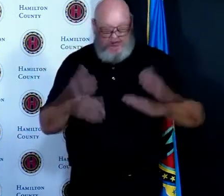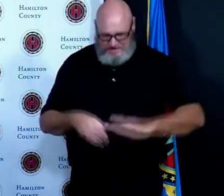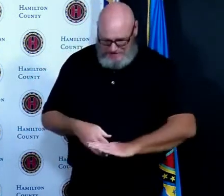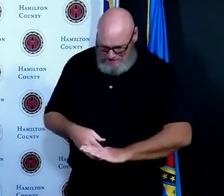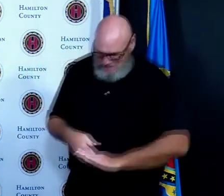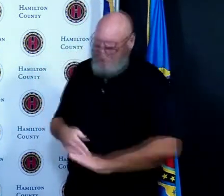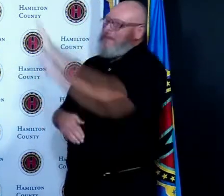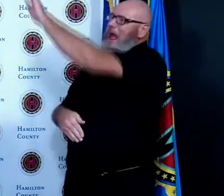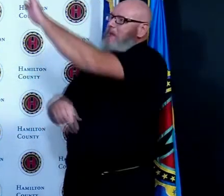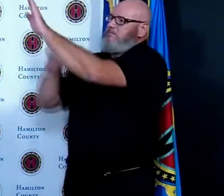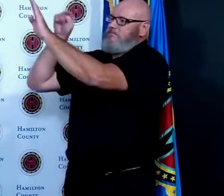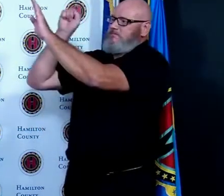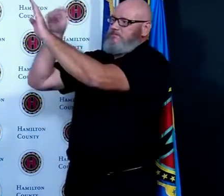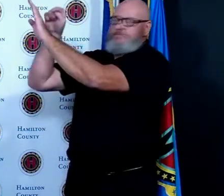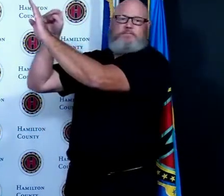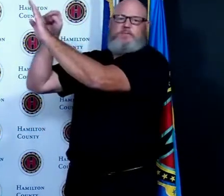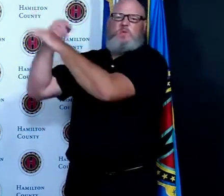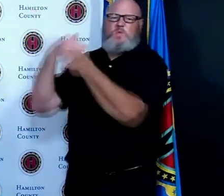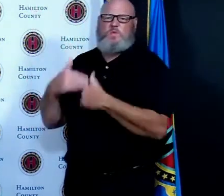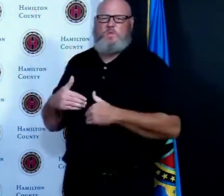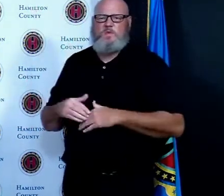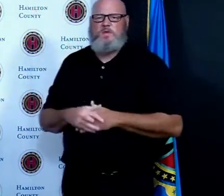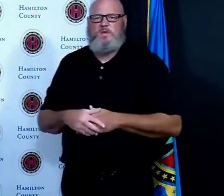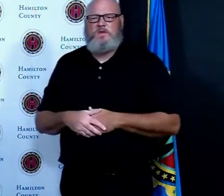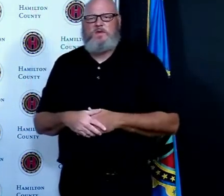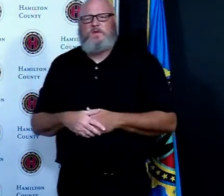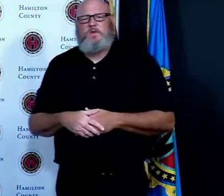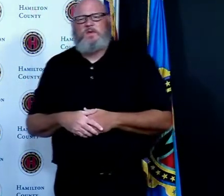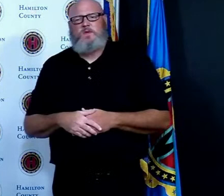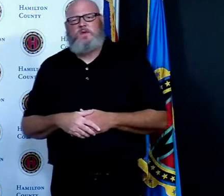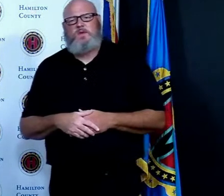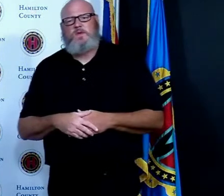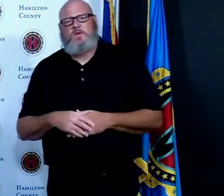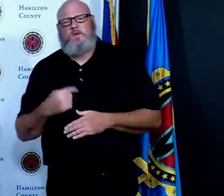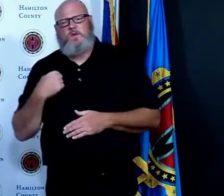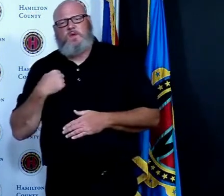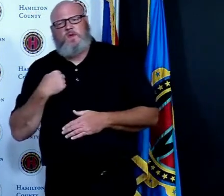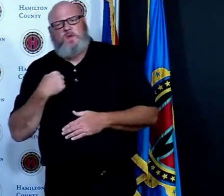disaster preparedness in this community so that we were prepared but I will tell you is that as the